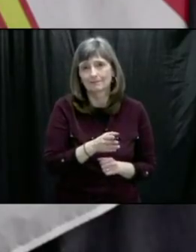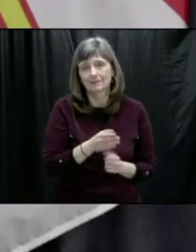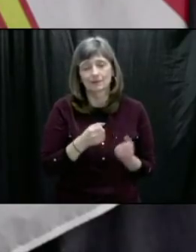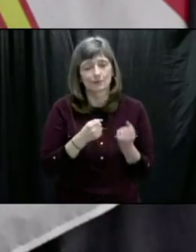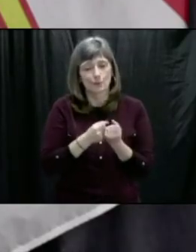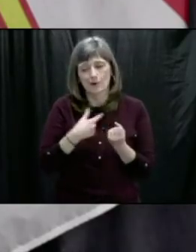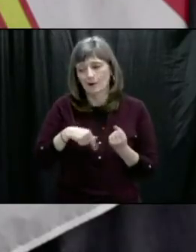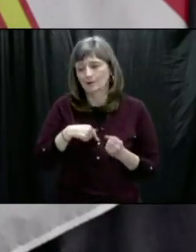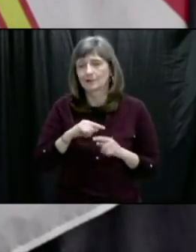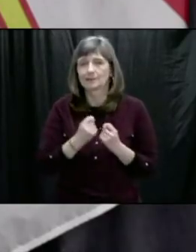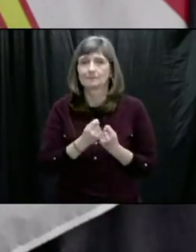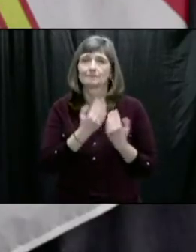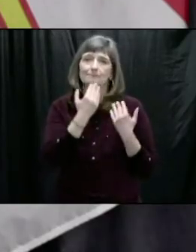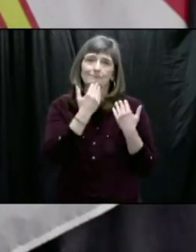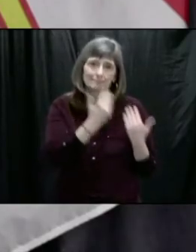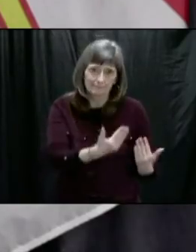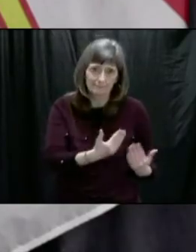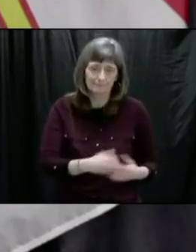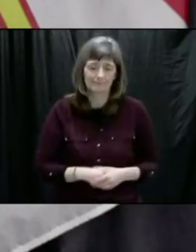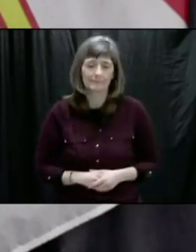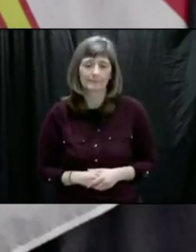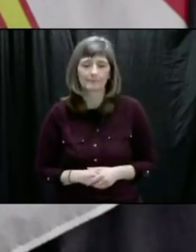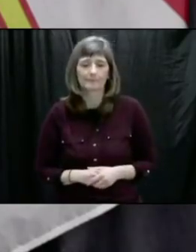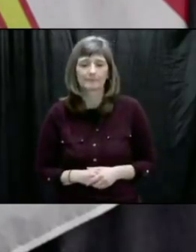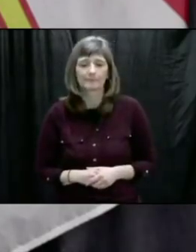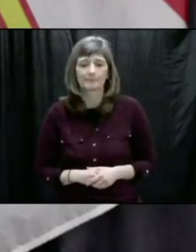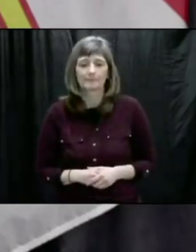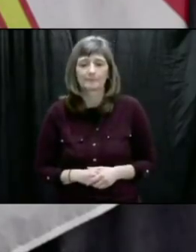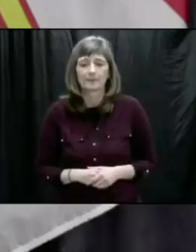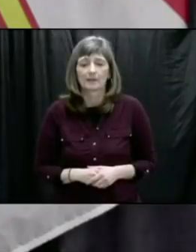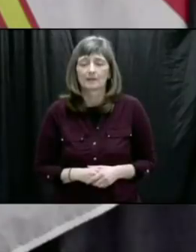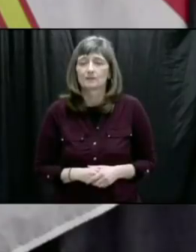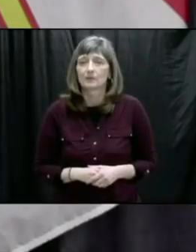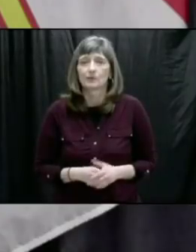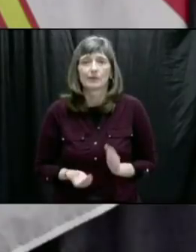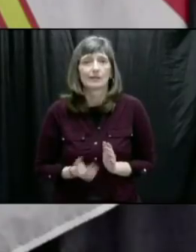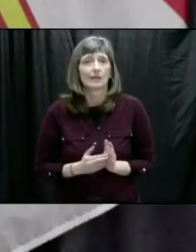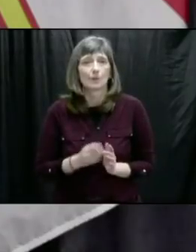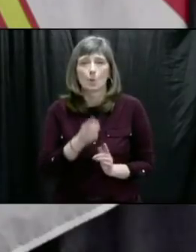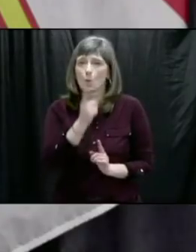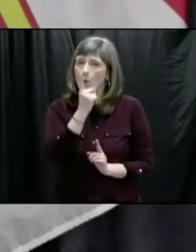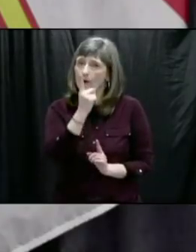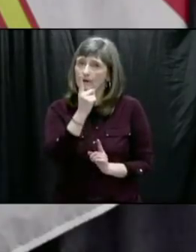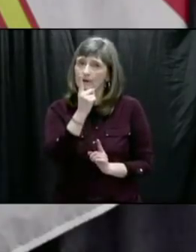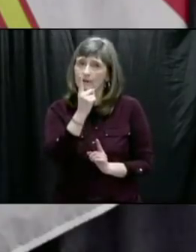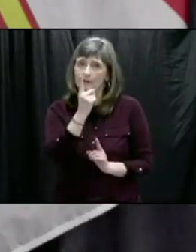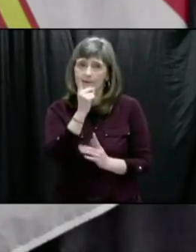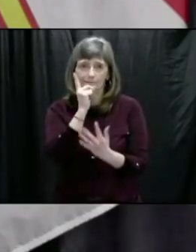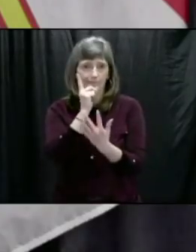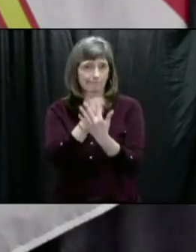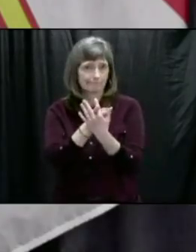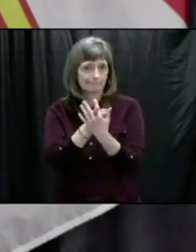AND LABRADORIANS AND THE GREAT SUPPORT HE HAS TO OUR TEAM.